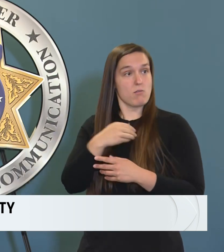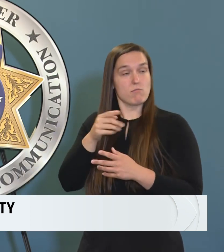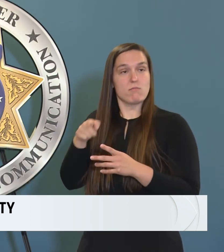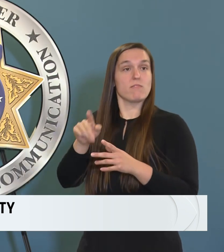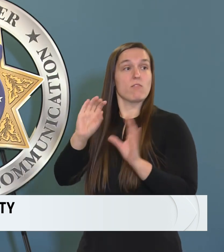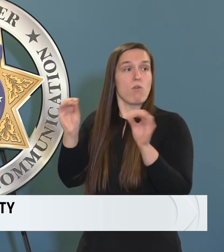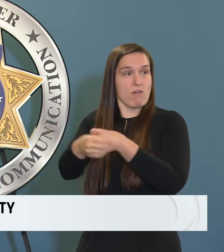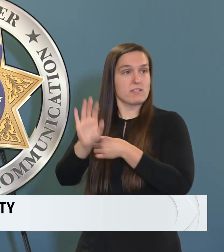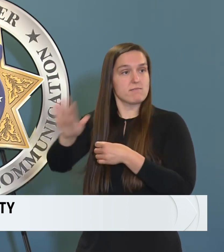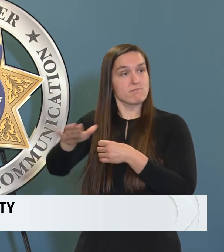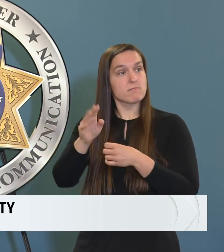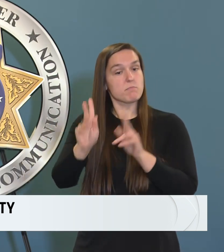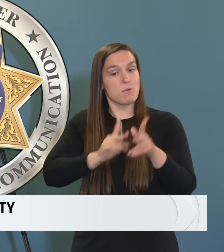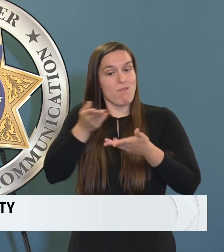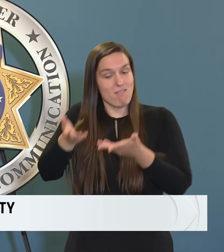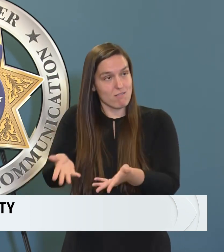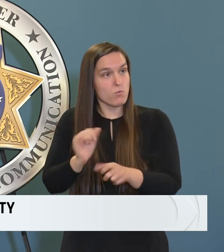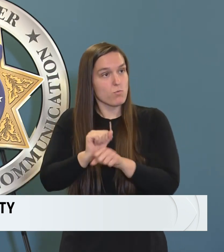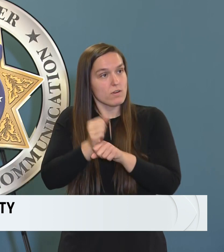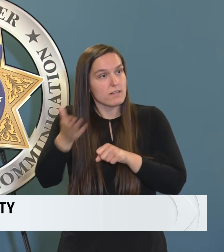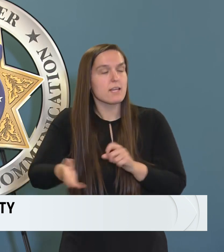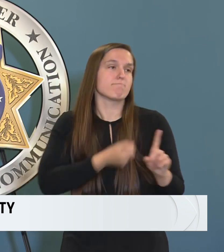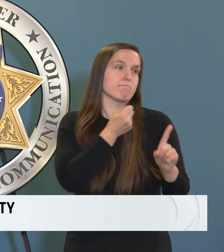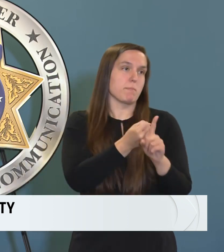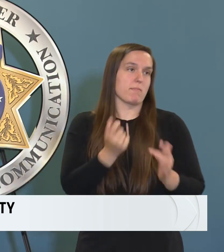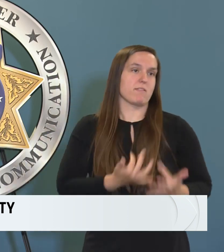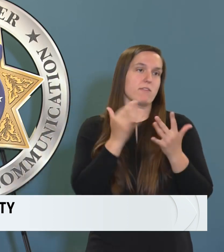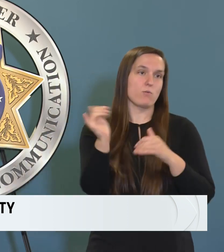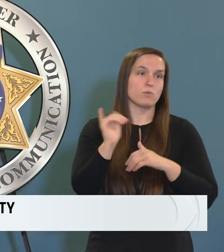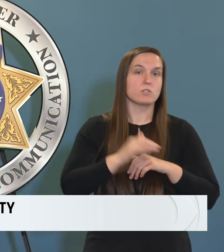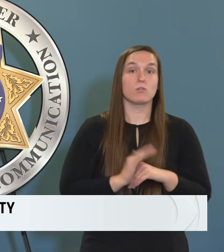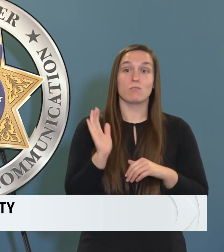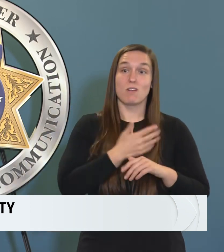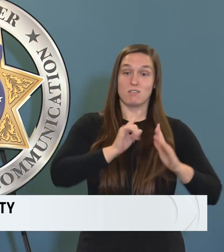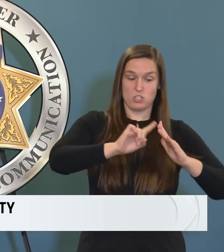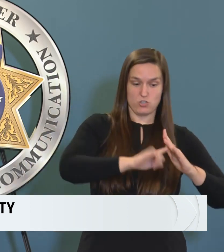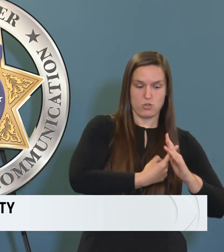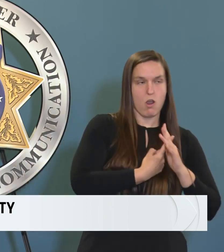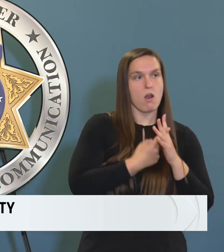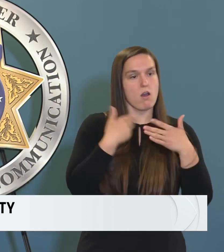ROBERT SHARP. WE ALSO HAD MEMBERS FROM THE DISTRICT ATTORNEY'S OFFICE WHO WERE